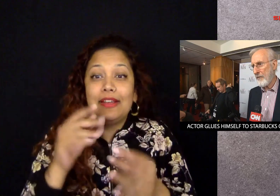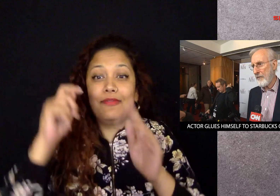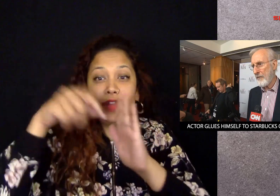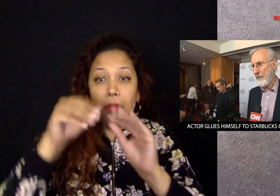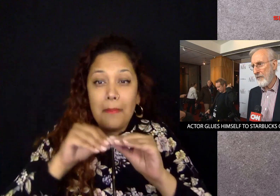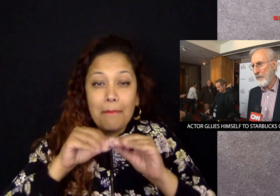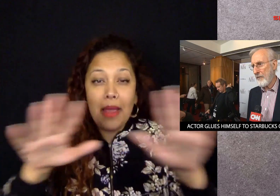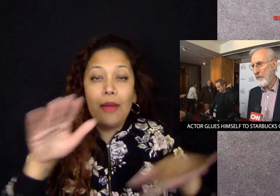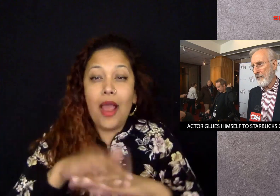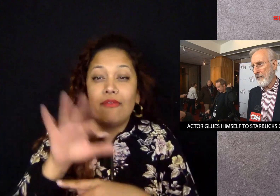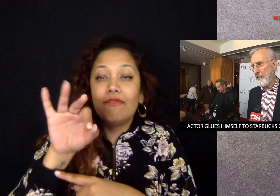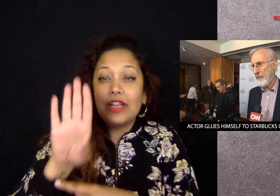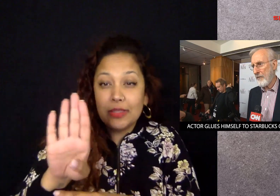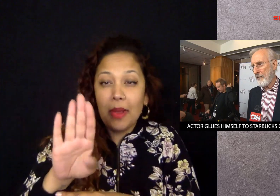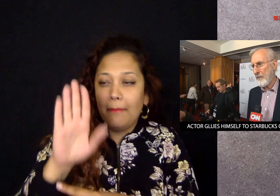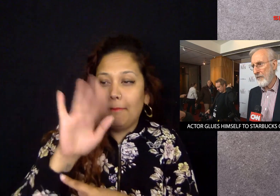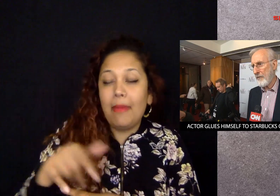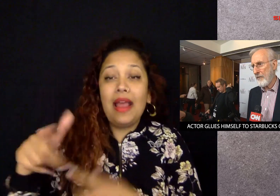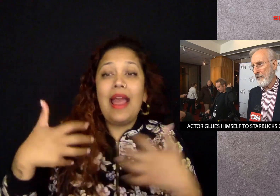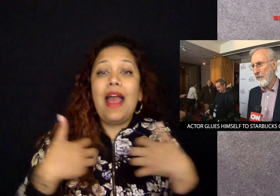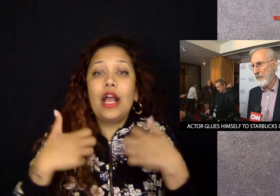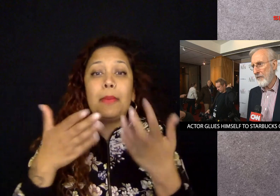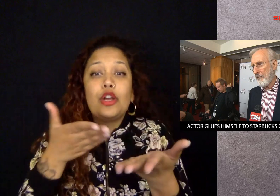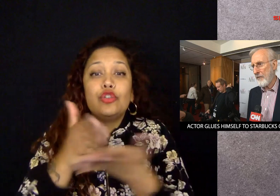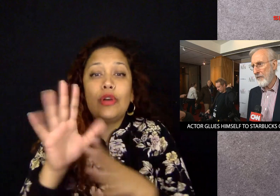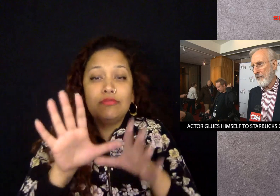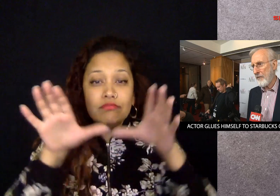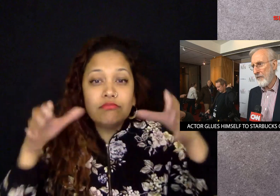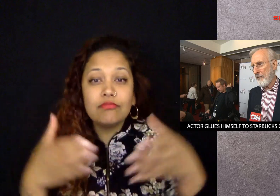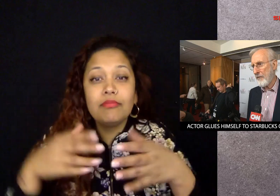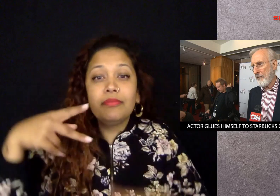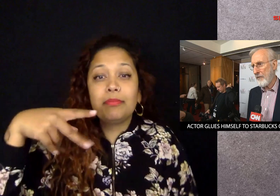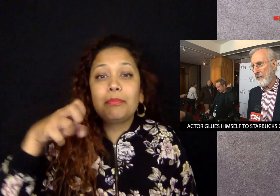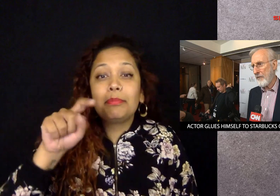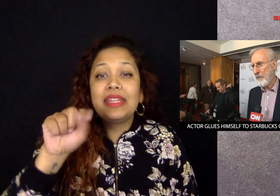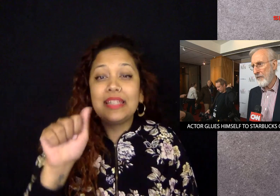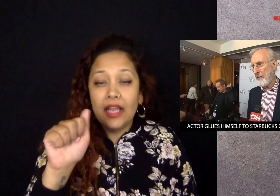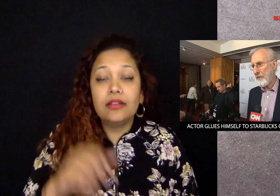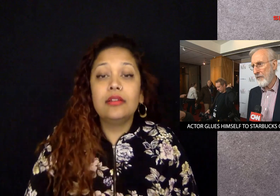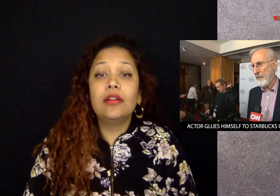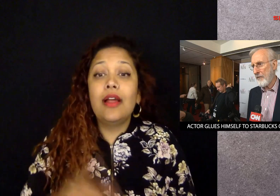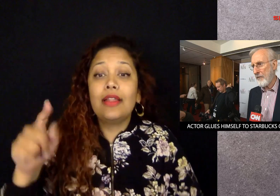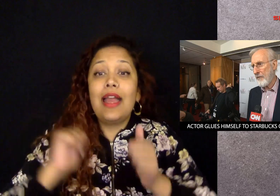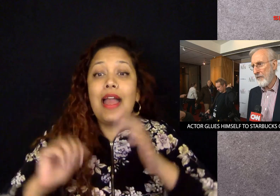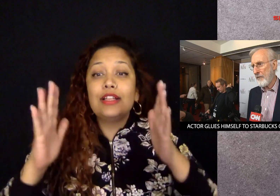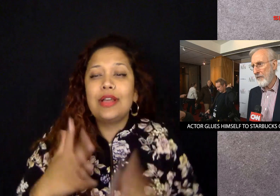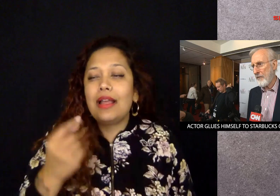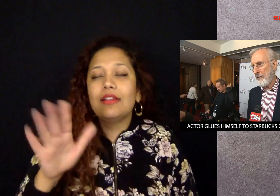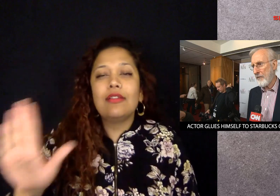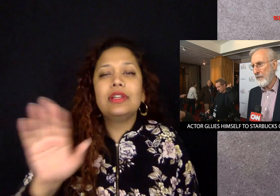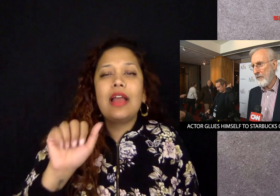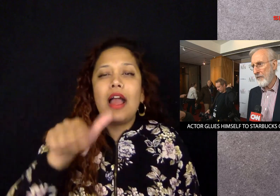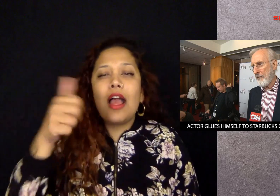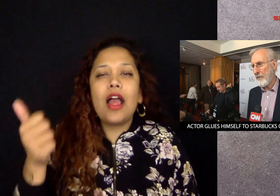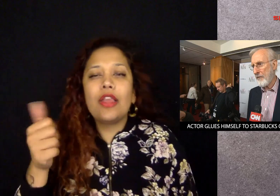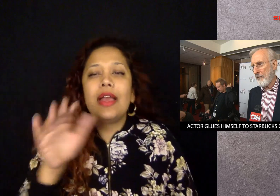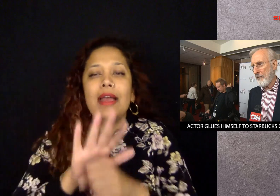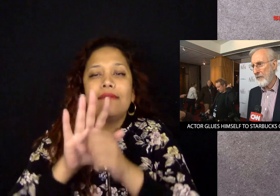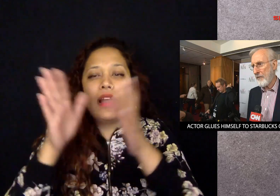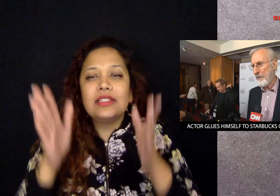according to live streamed video sharing on Facebook by animal-rights group PETA Cromwell